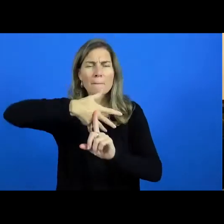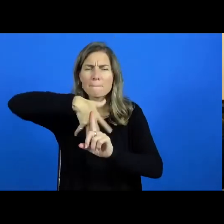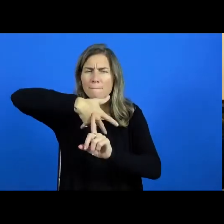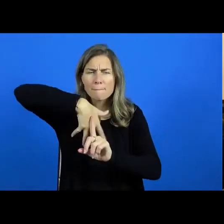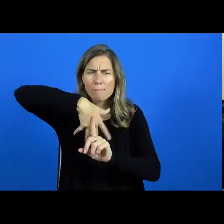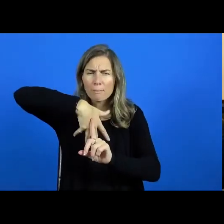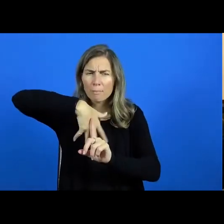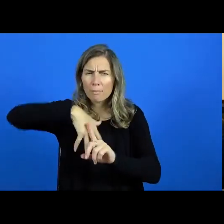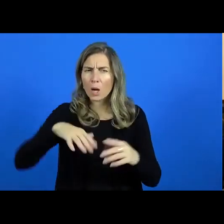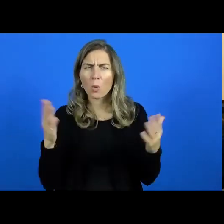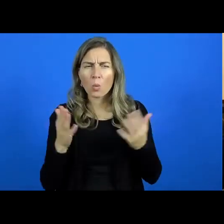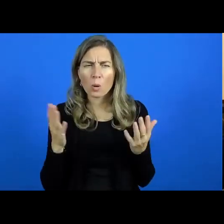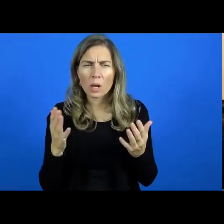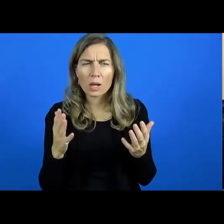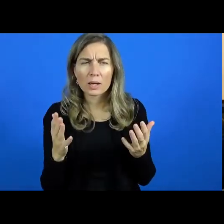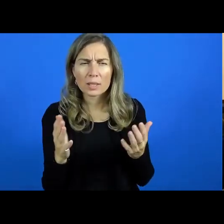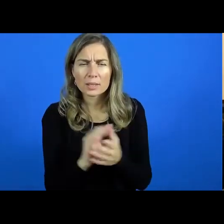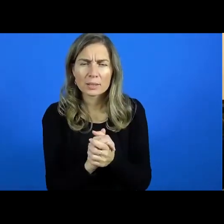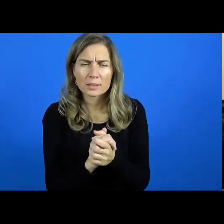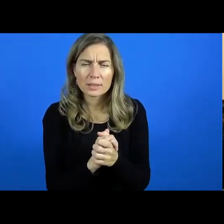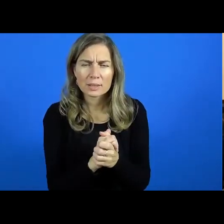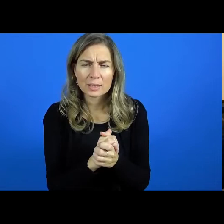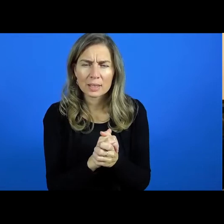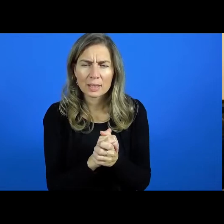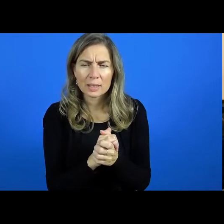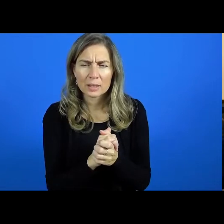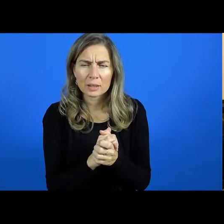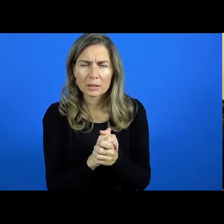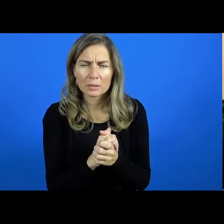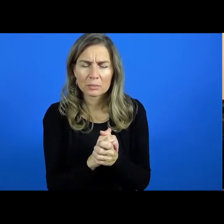Part of it was explained but let me bring it also from our view